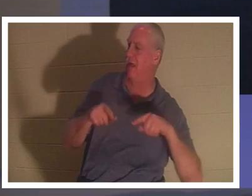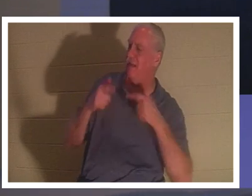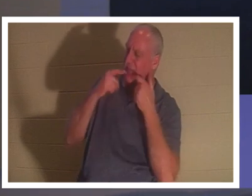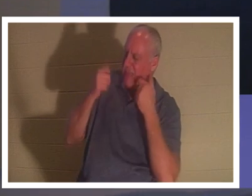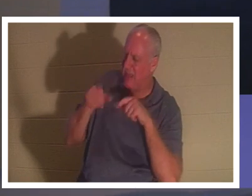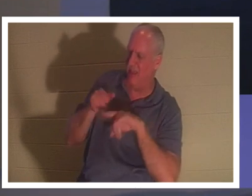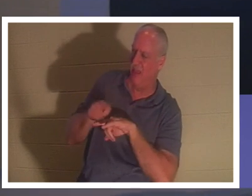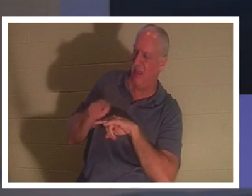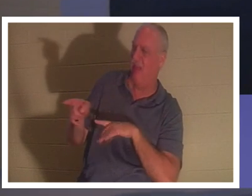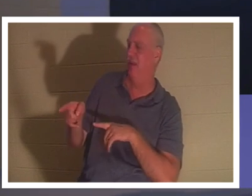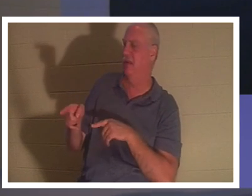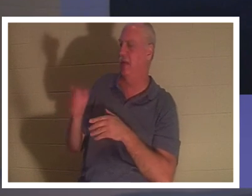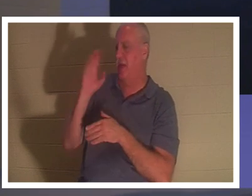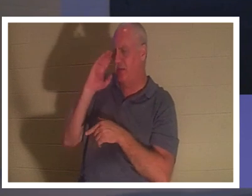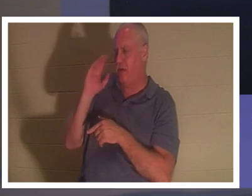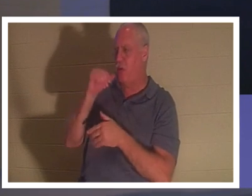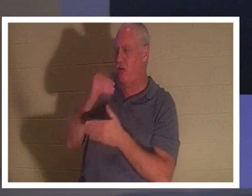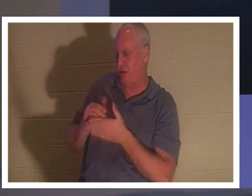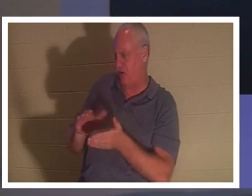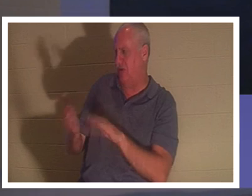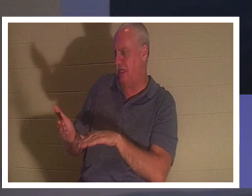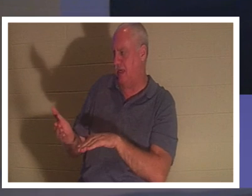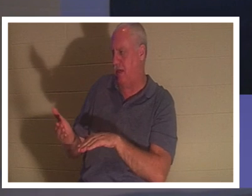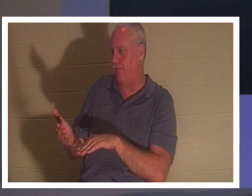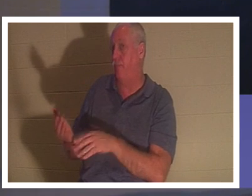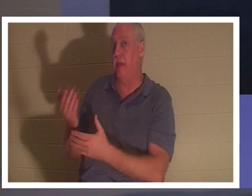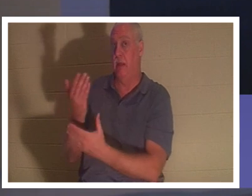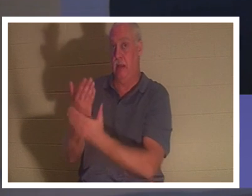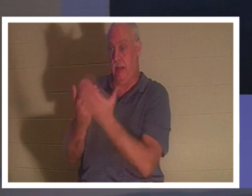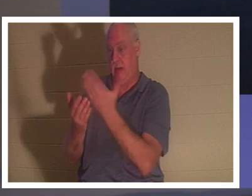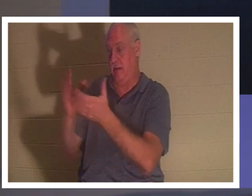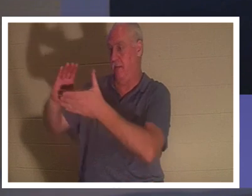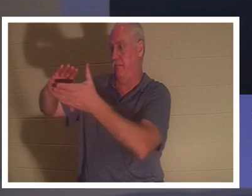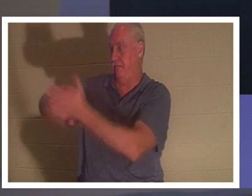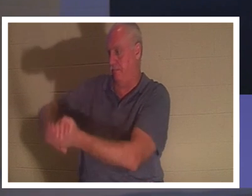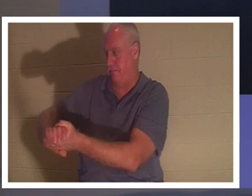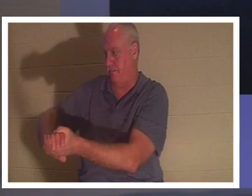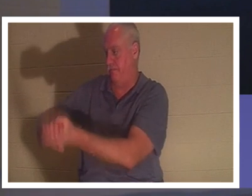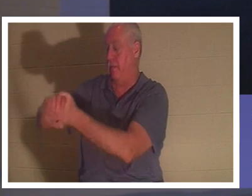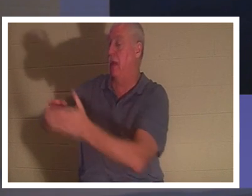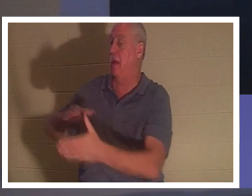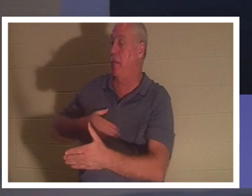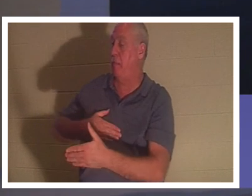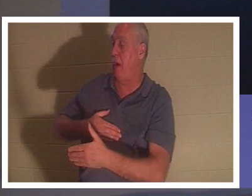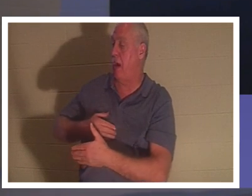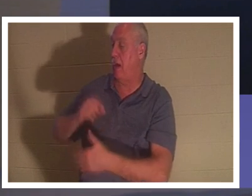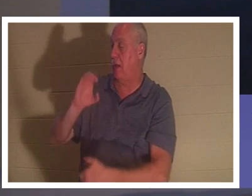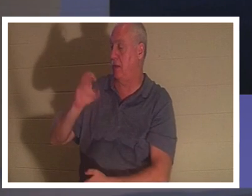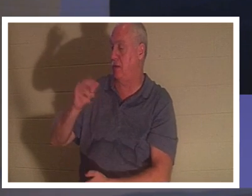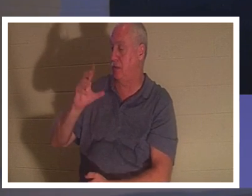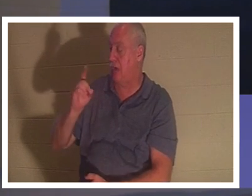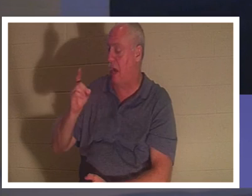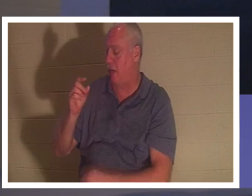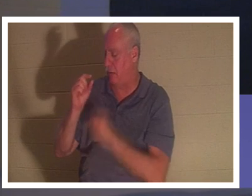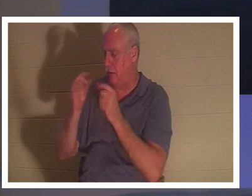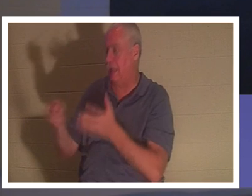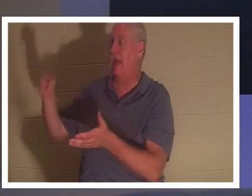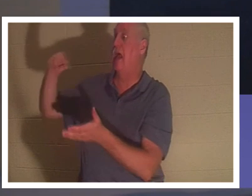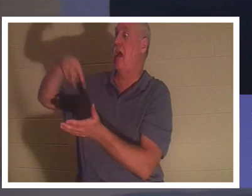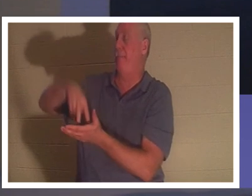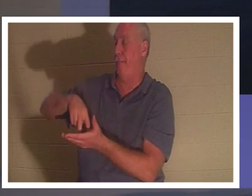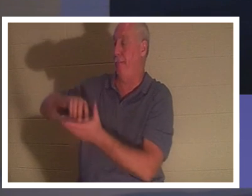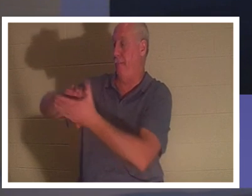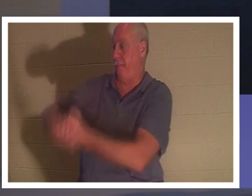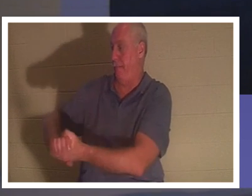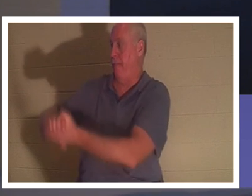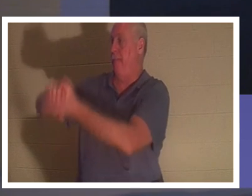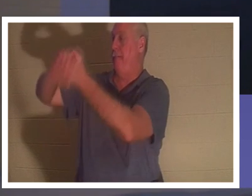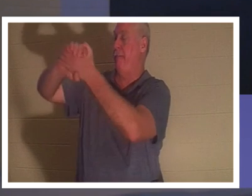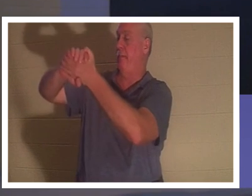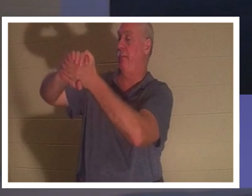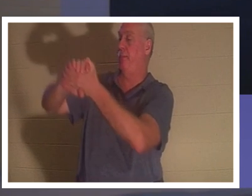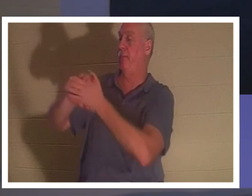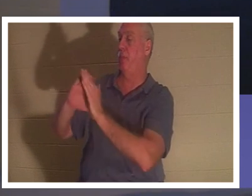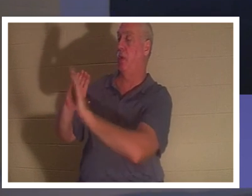that she was dead. But He took her by the hand and said, 'My child, get up!' Her spirit returned." You